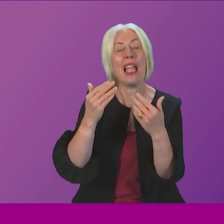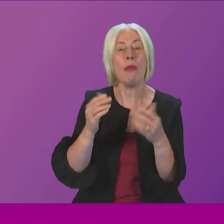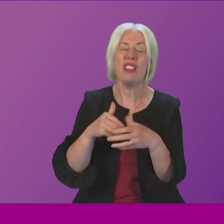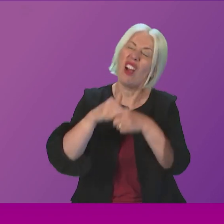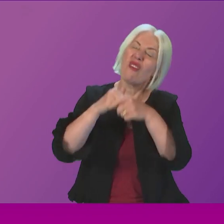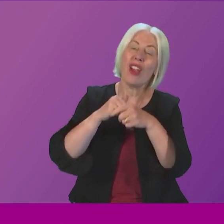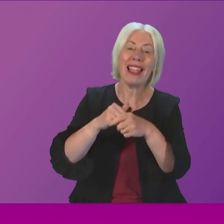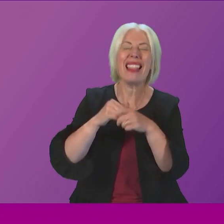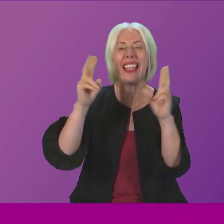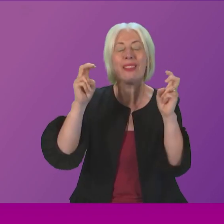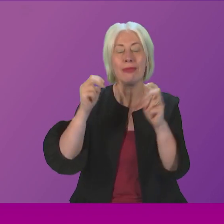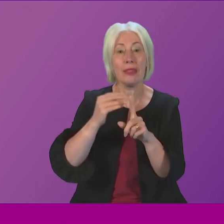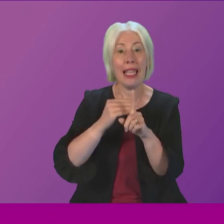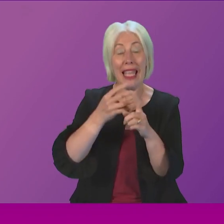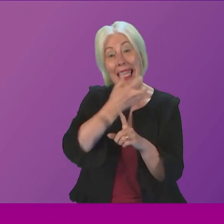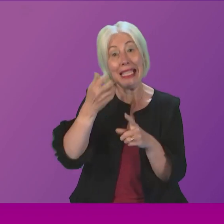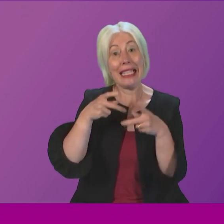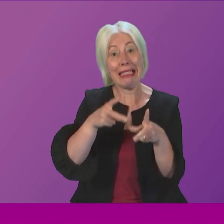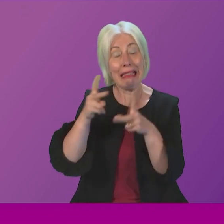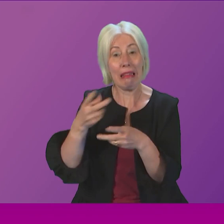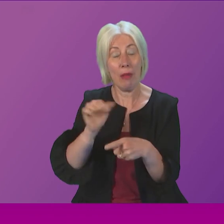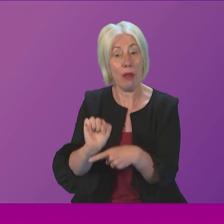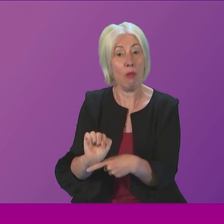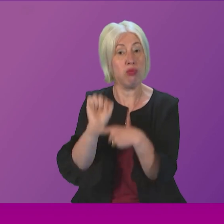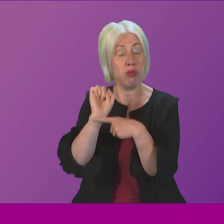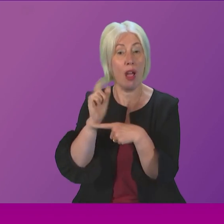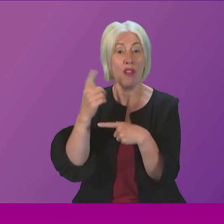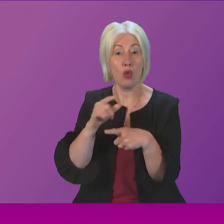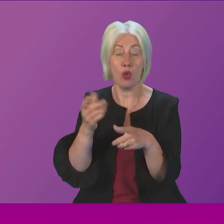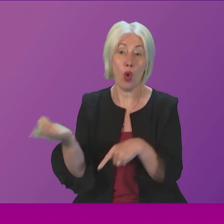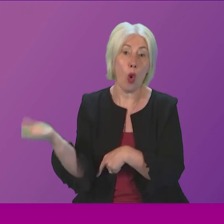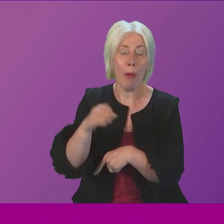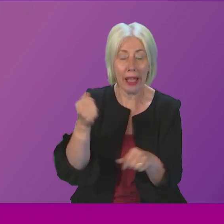the outset and will be future-proofed against having to be retrofitted a few years later.